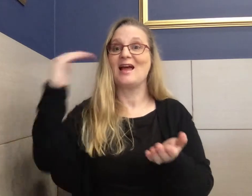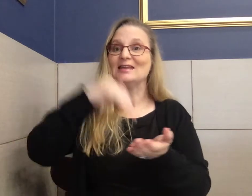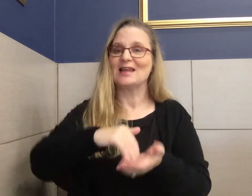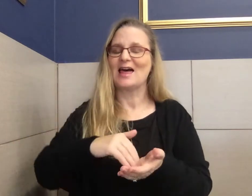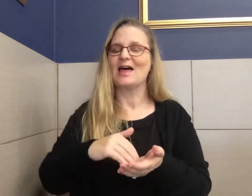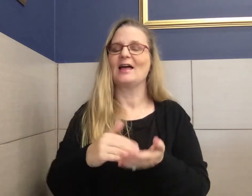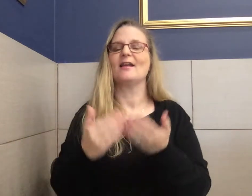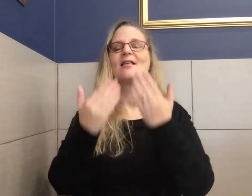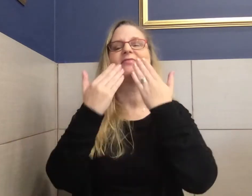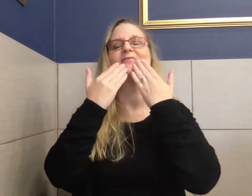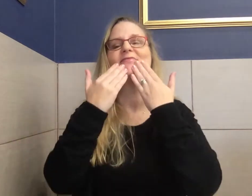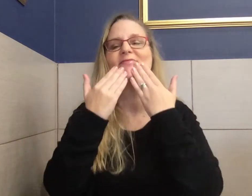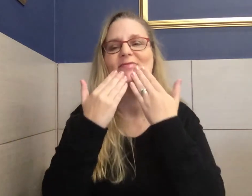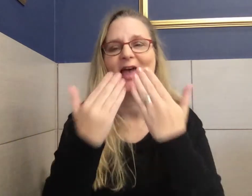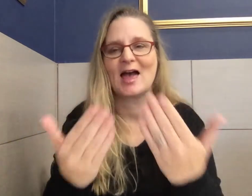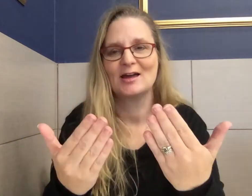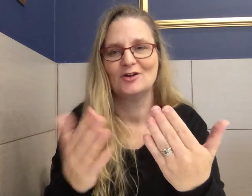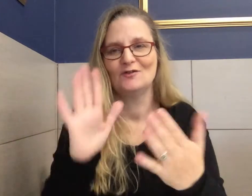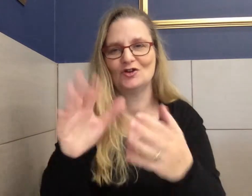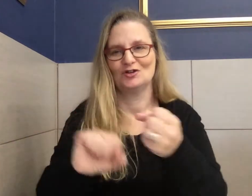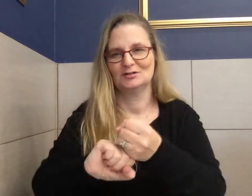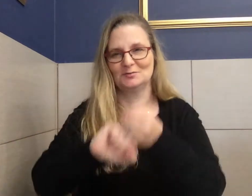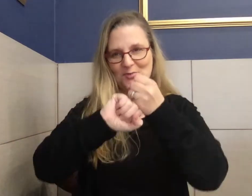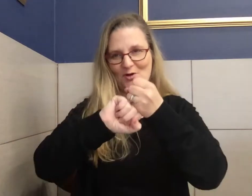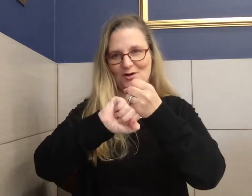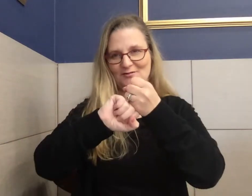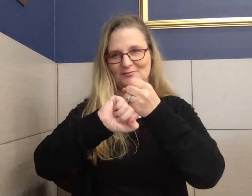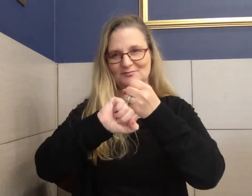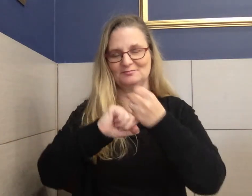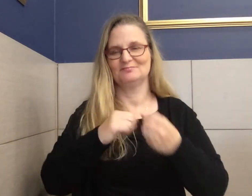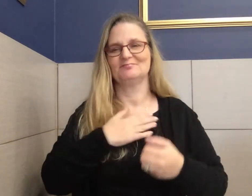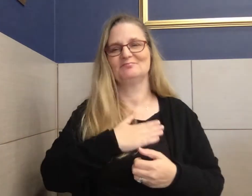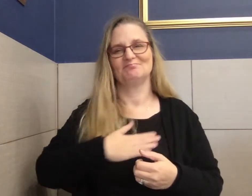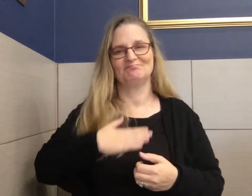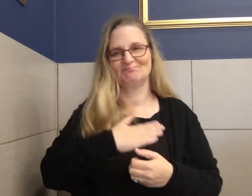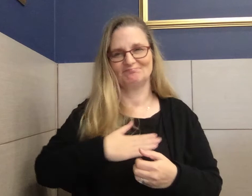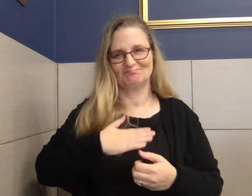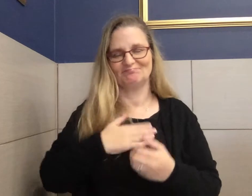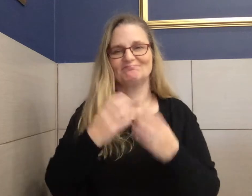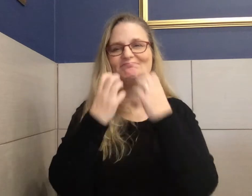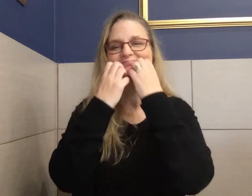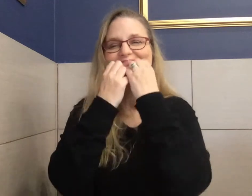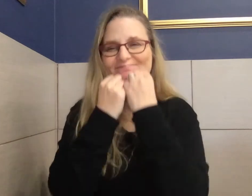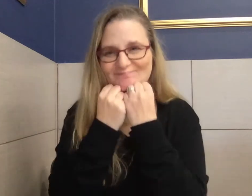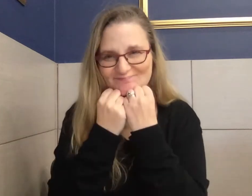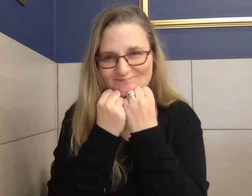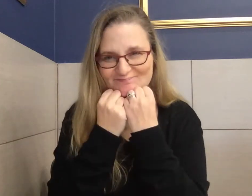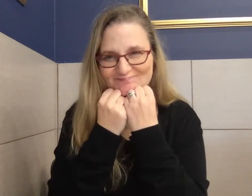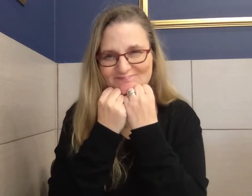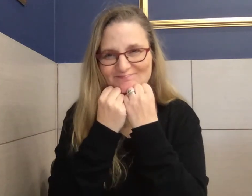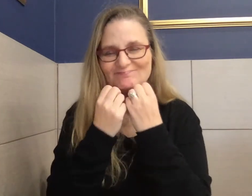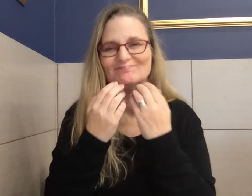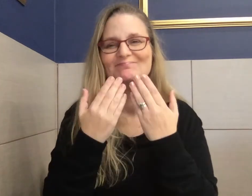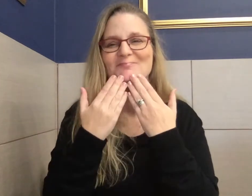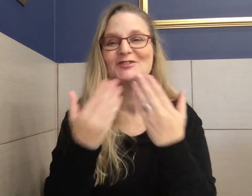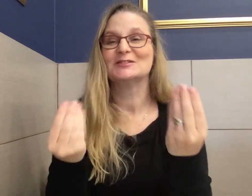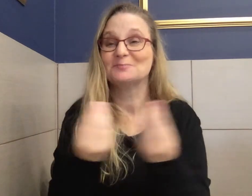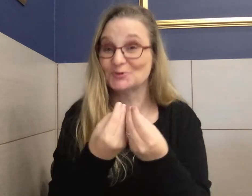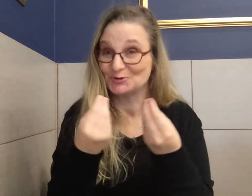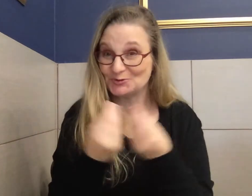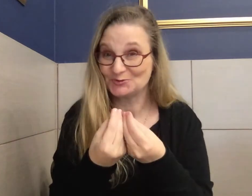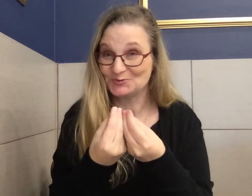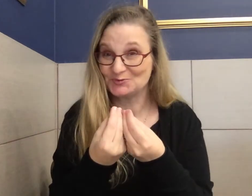Again, we thank you so much for your support! Merci beaucoup!